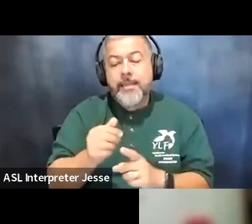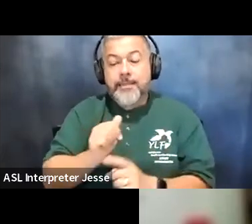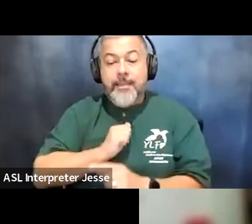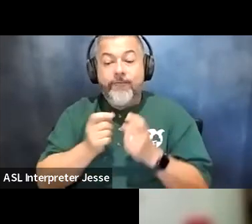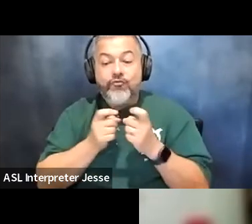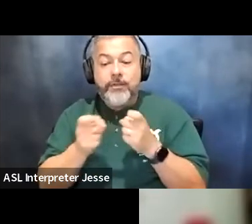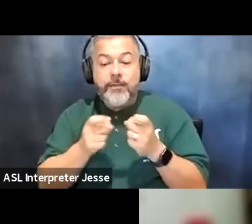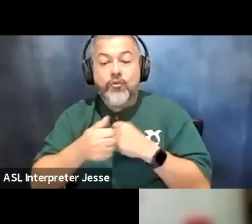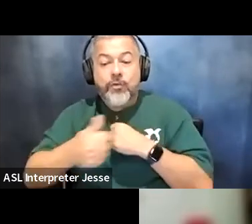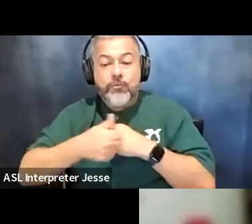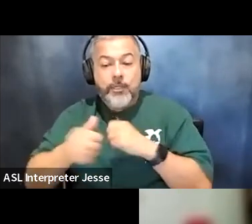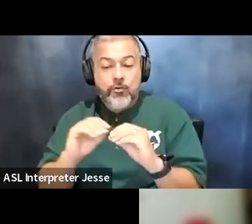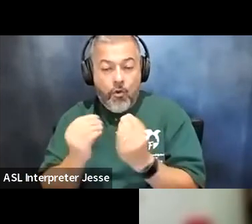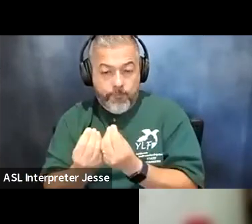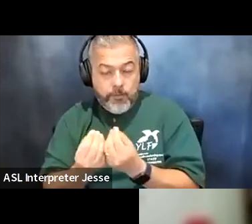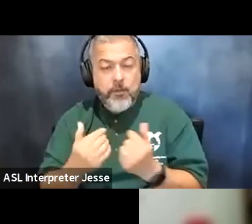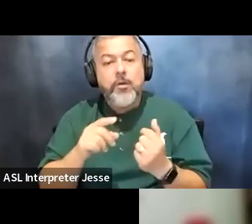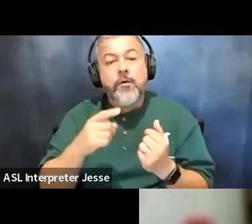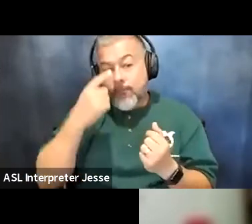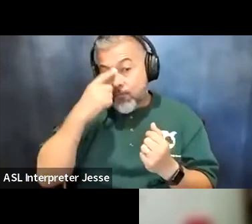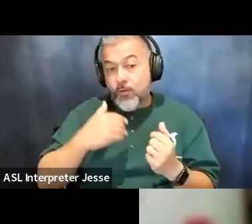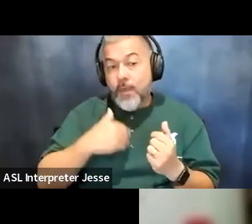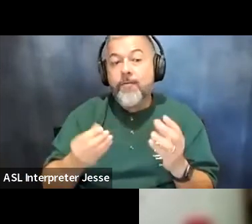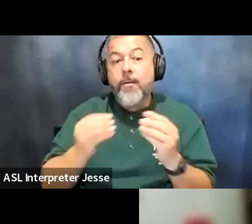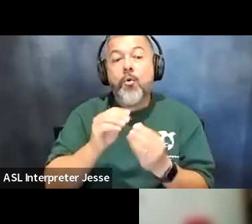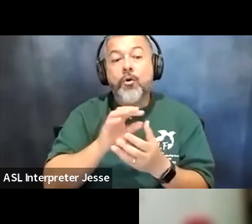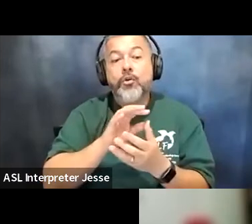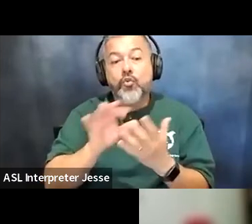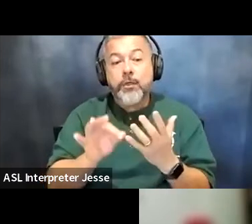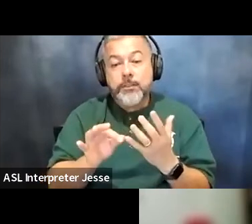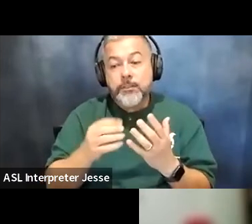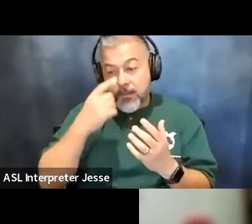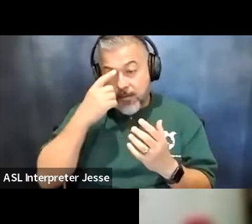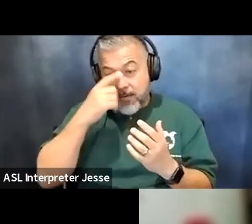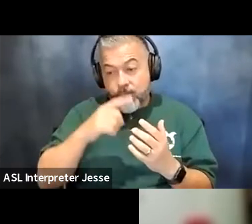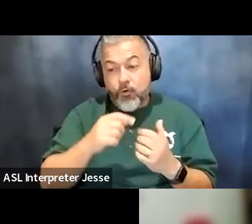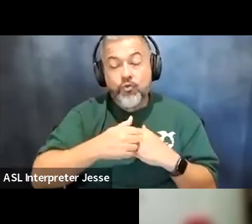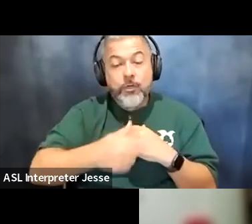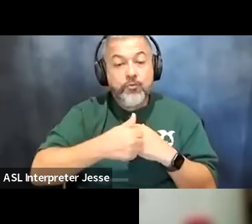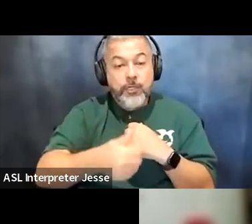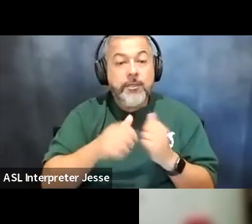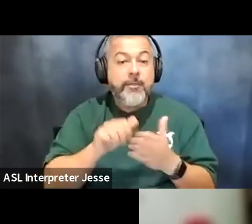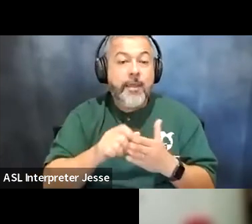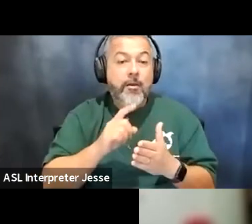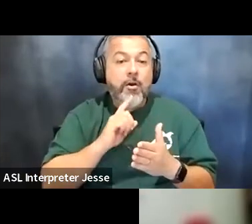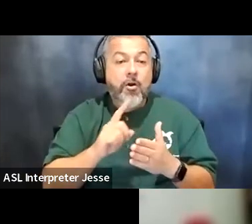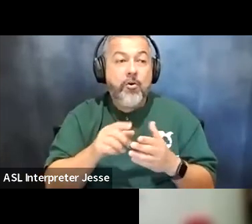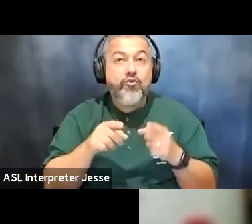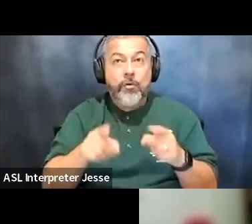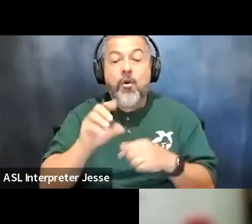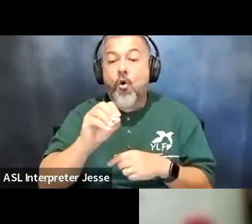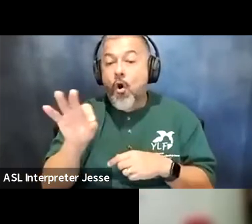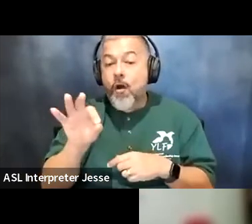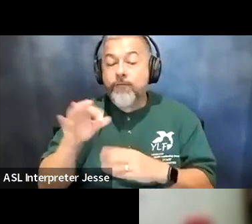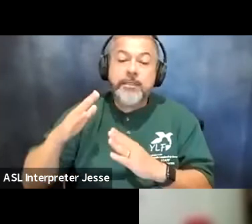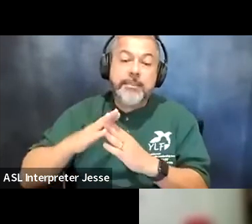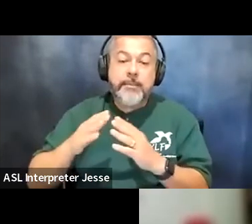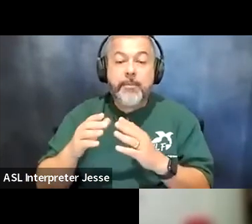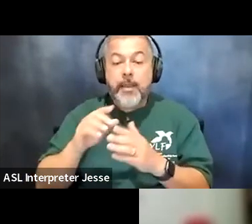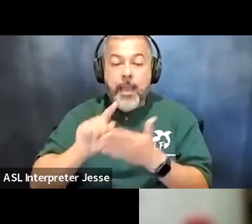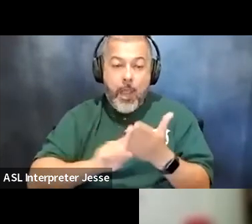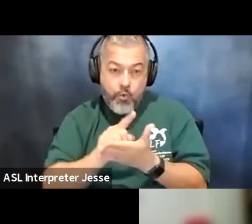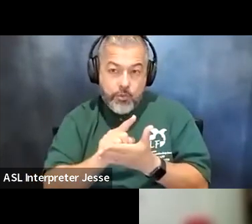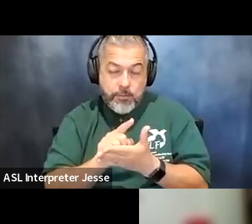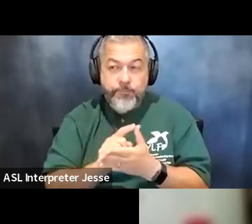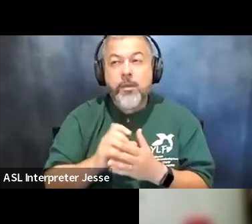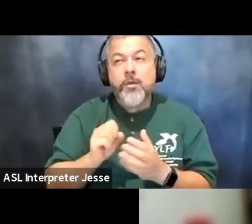to have more choices for transportation that might be at off-peak hours so it just it's really about